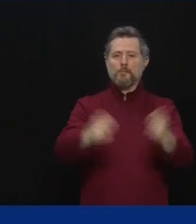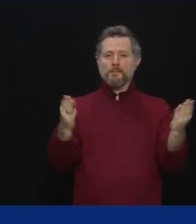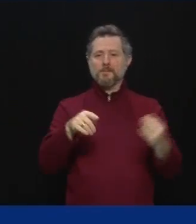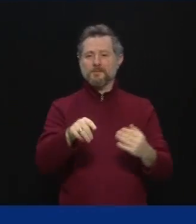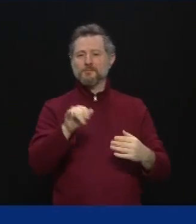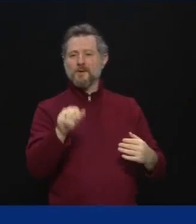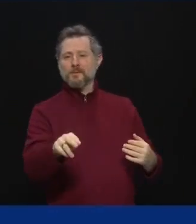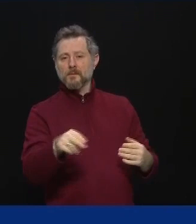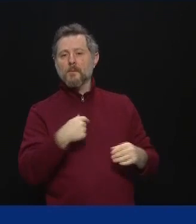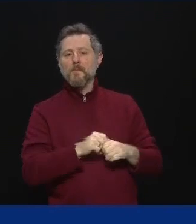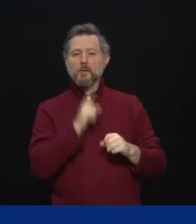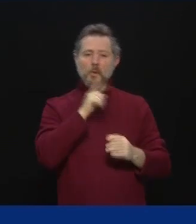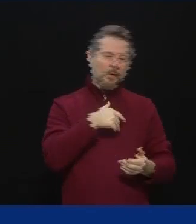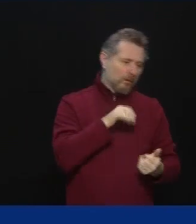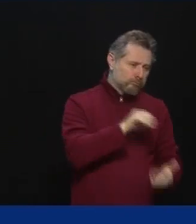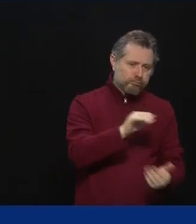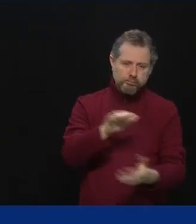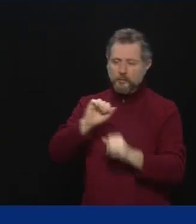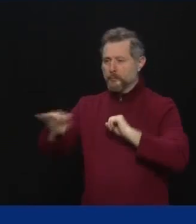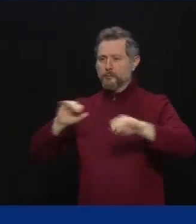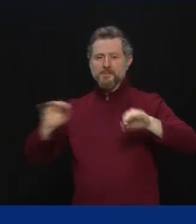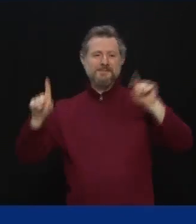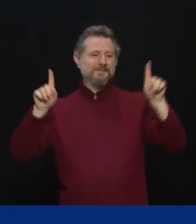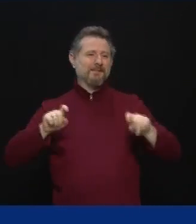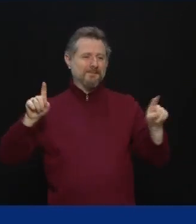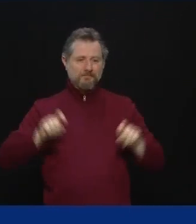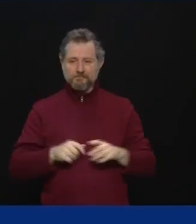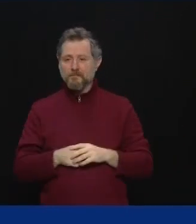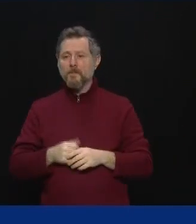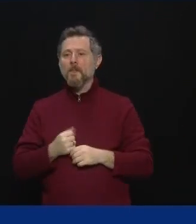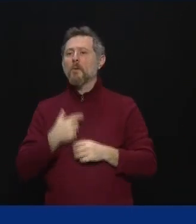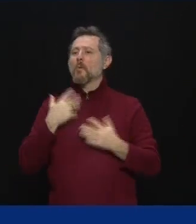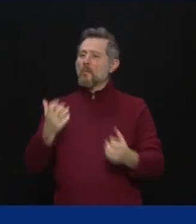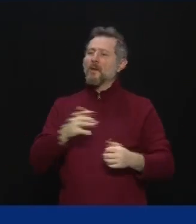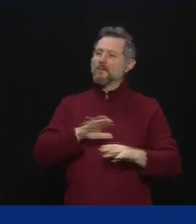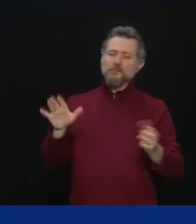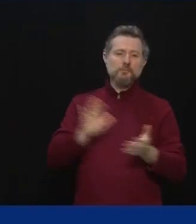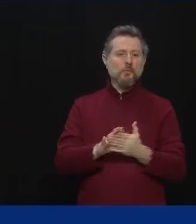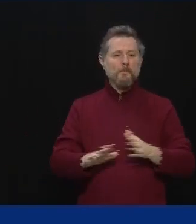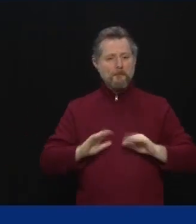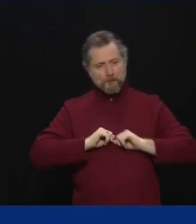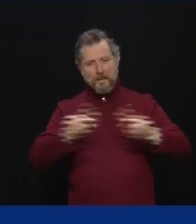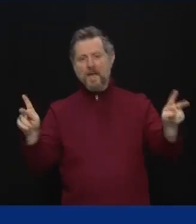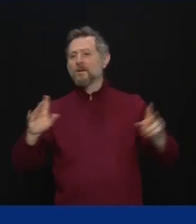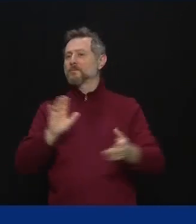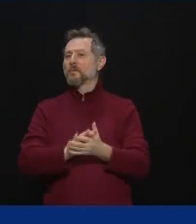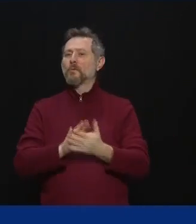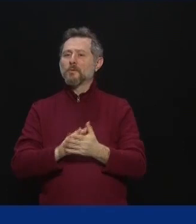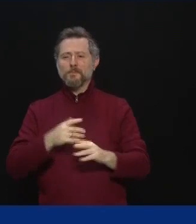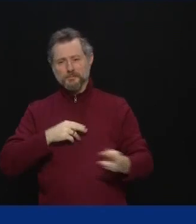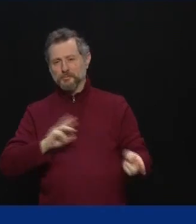WORKING AROUND THE CLOCK TO MAKE SURE THAT WHEN SCHOOL STARTS, WE HAVE THE TESTS TO BE ABLE TO GIVE TO THE SCHOOLS SO PARENTS,